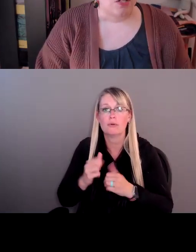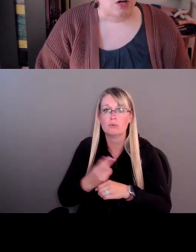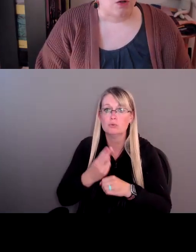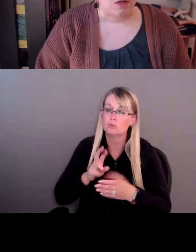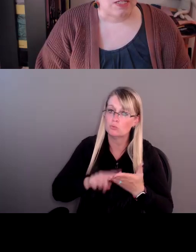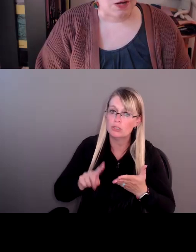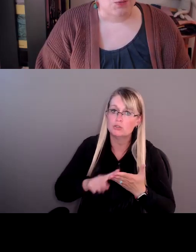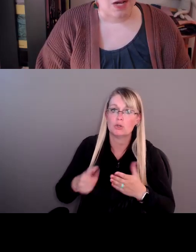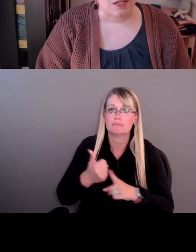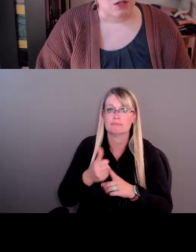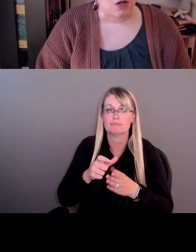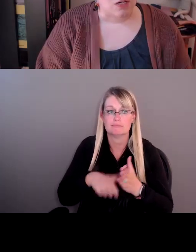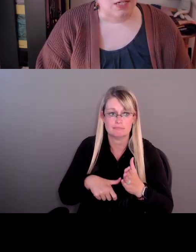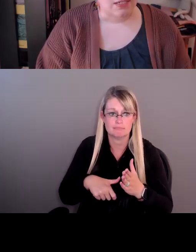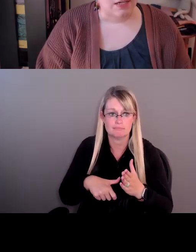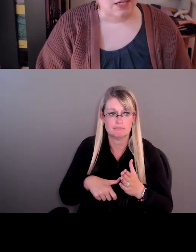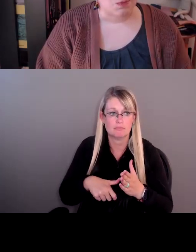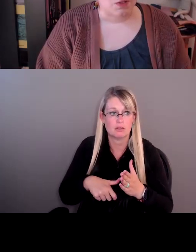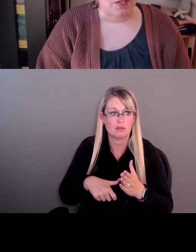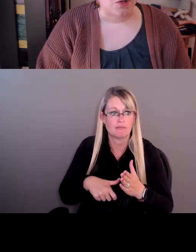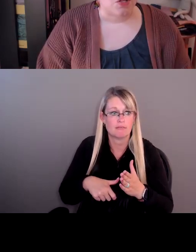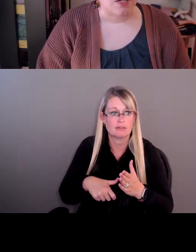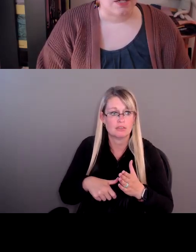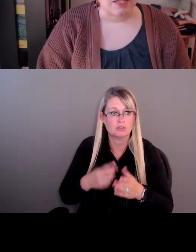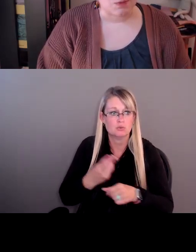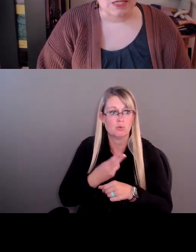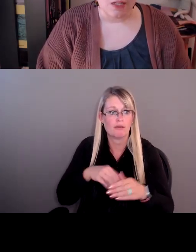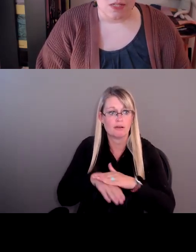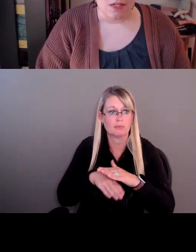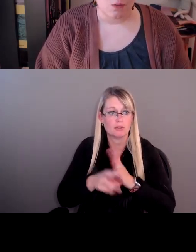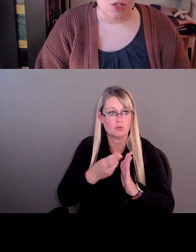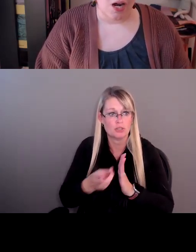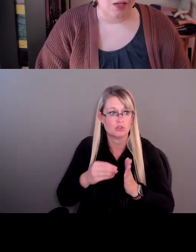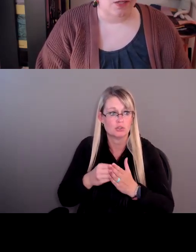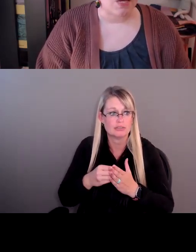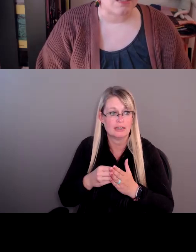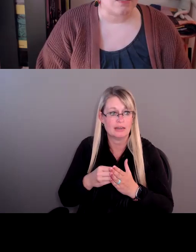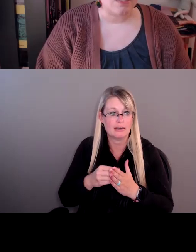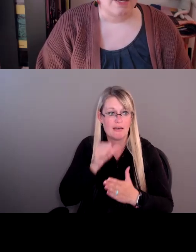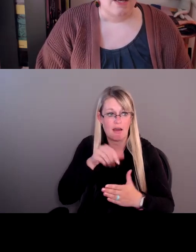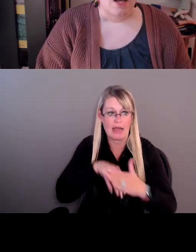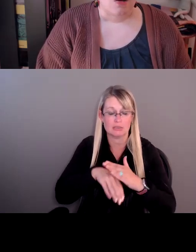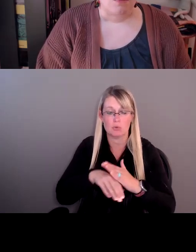an article in smash magazine about accessibility research and ecosystem which I highly recommend.